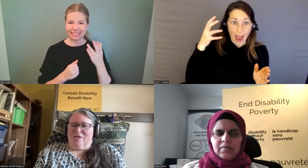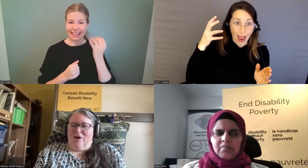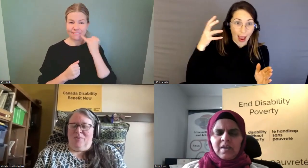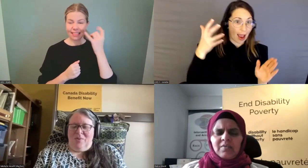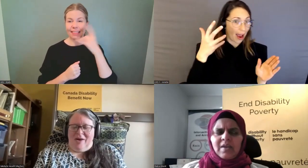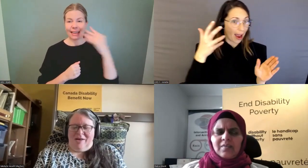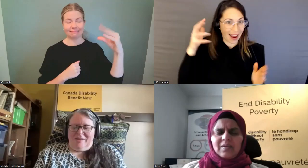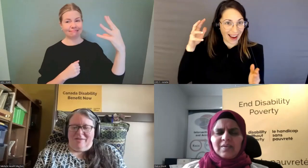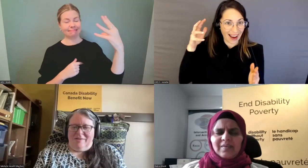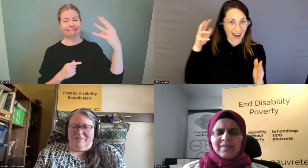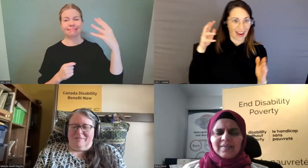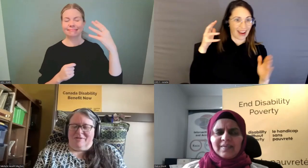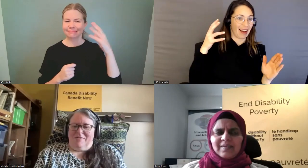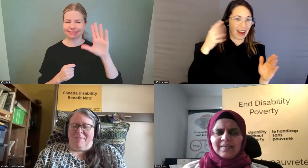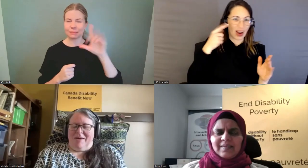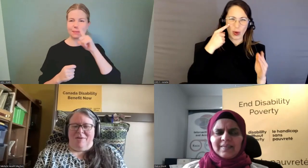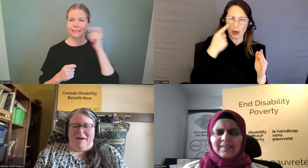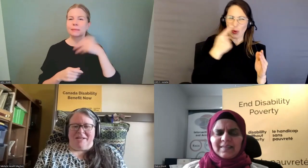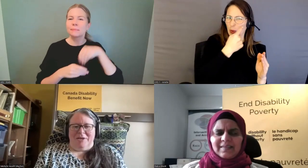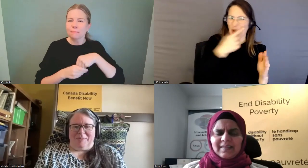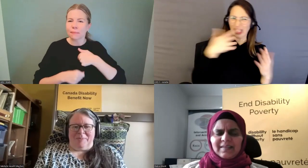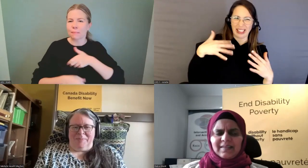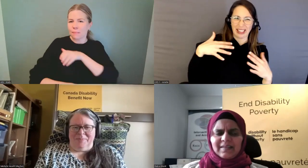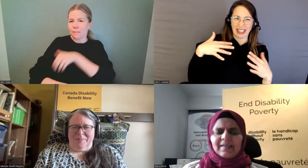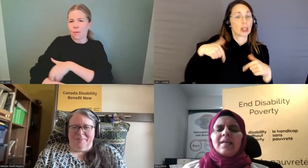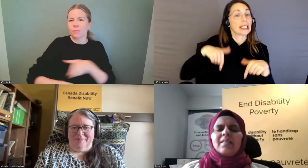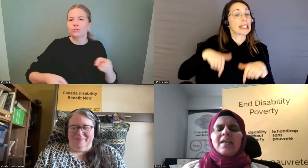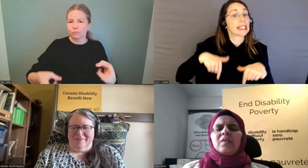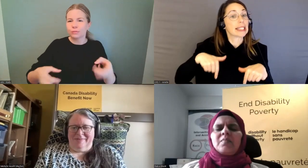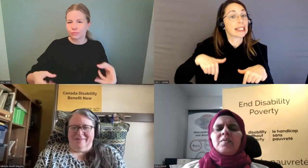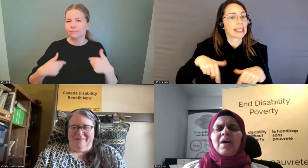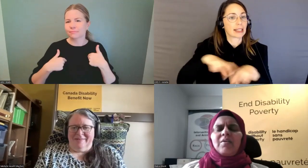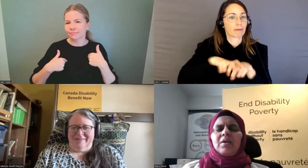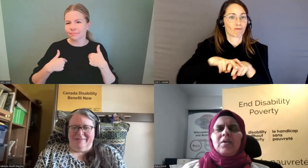RABIA, BACK TO YOU. Rabia: THANK YOU, MICHELLE.